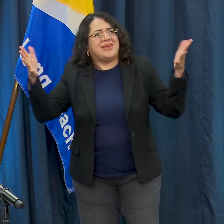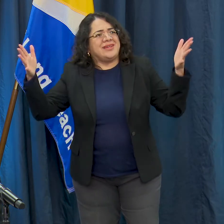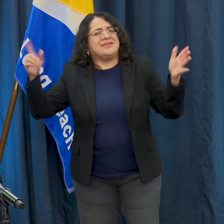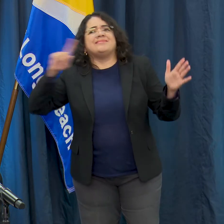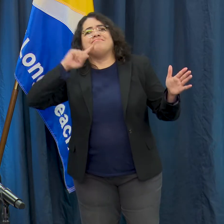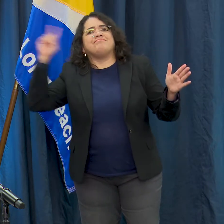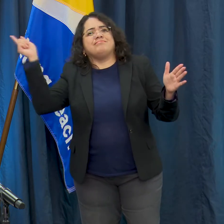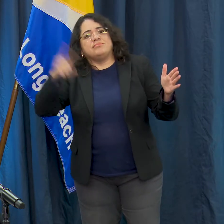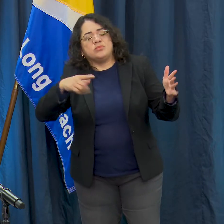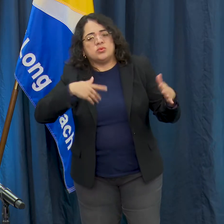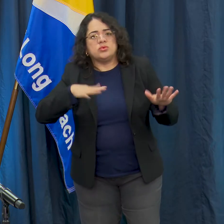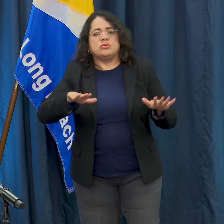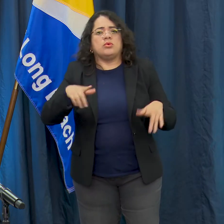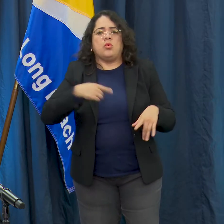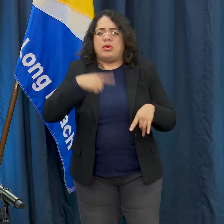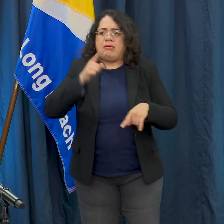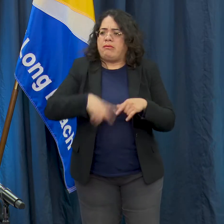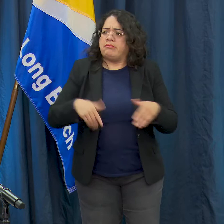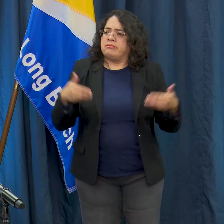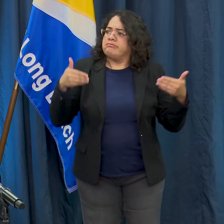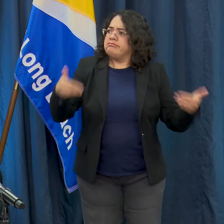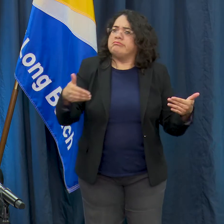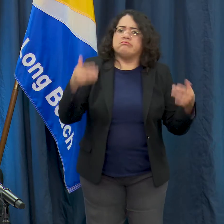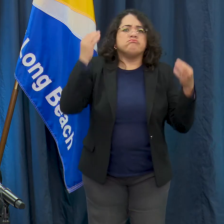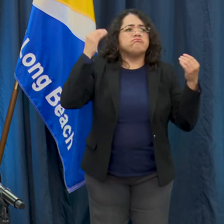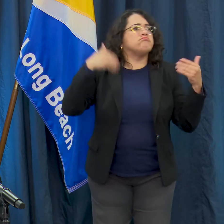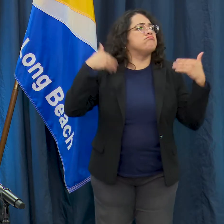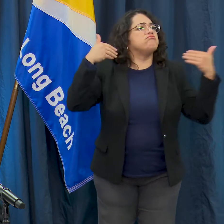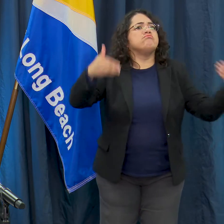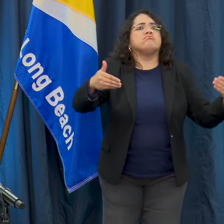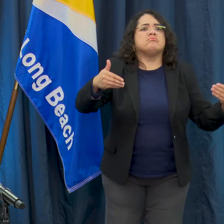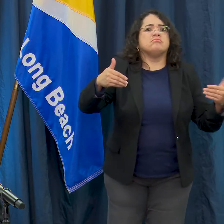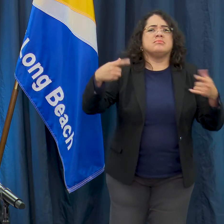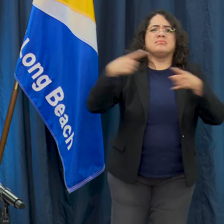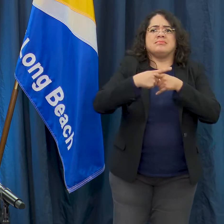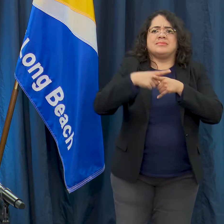even be contemplated to be open and so right now we are in this you know